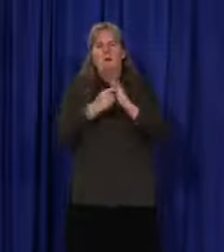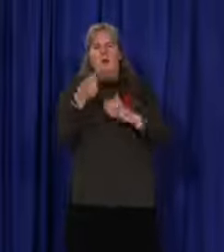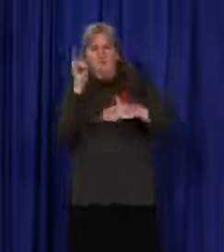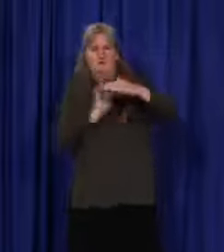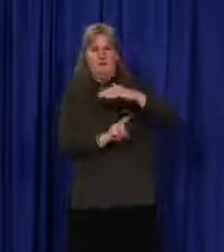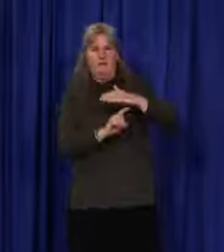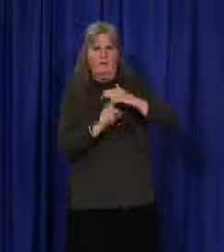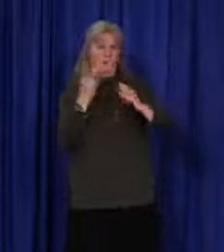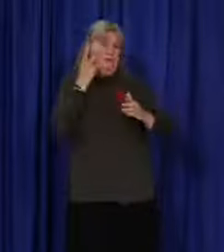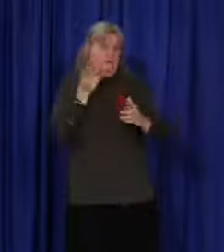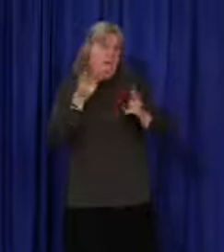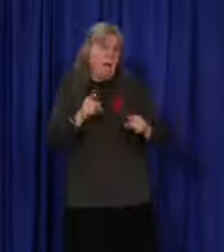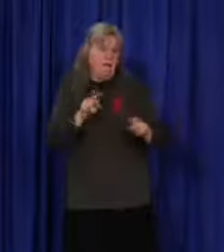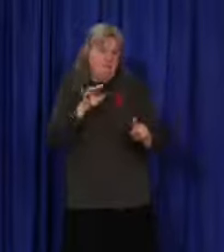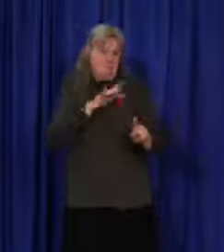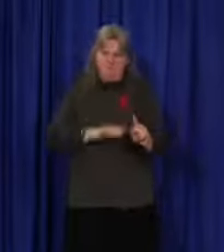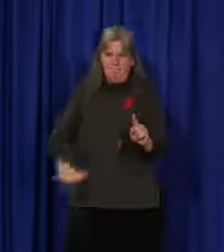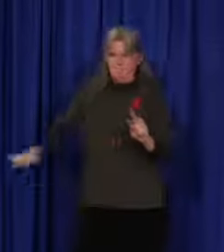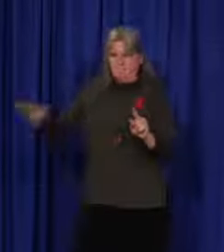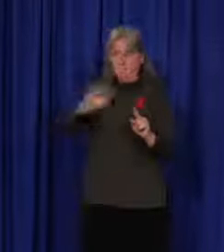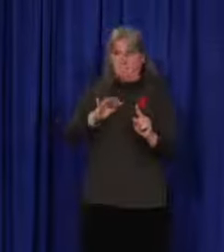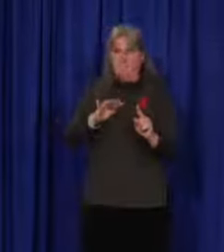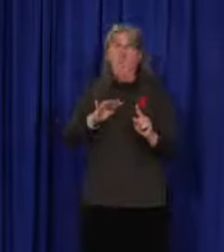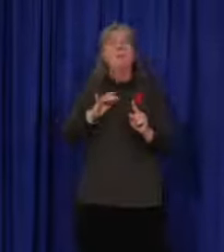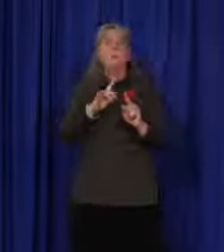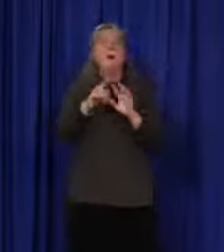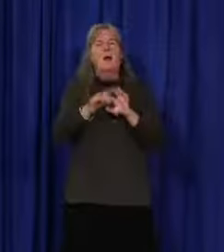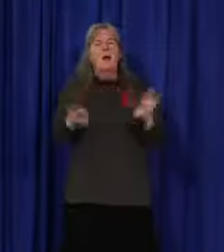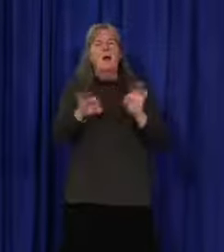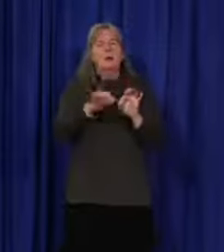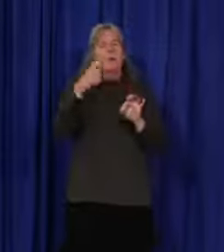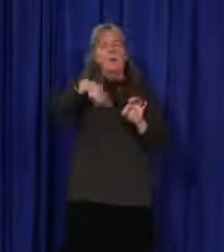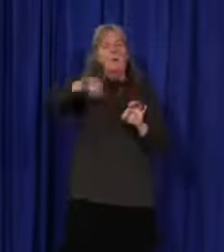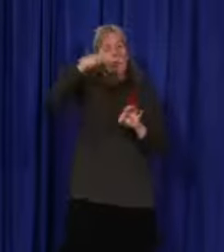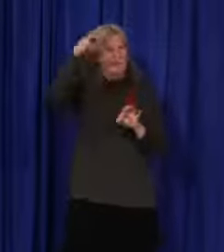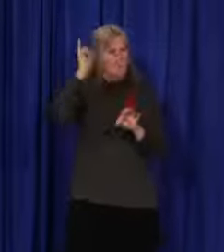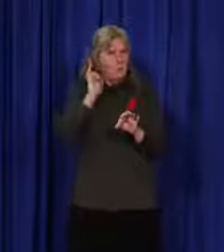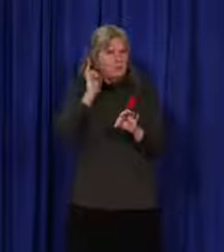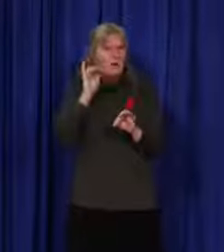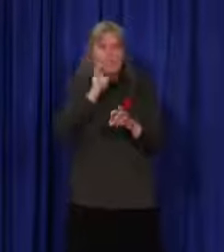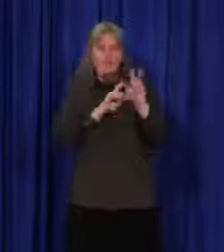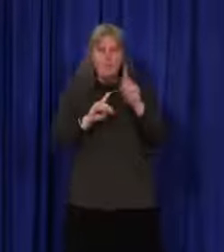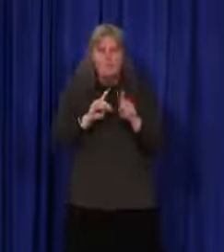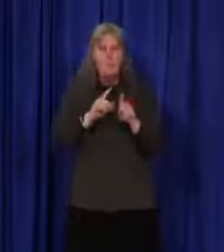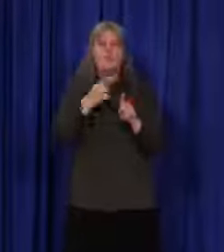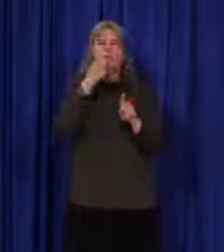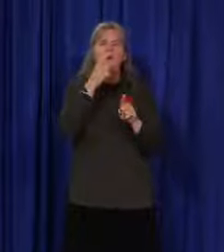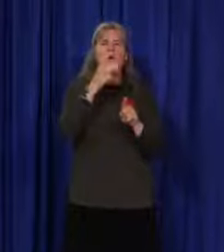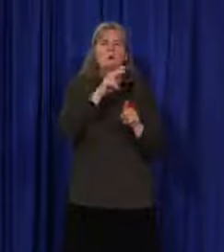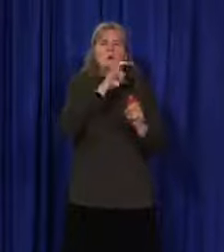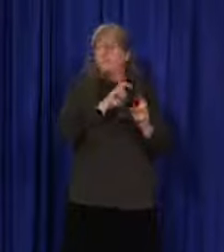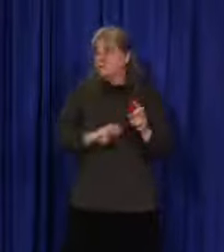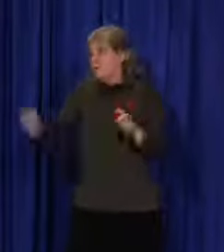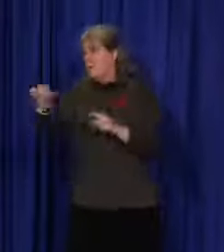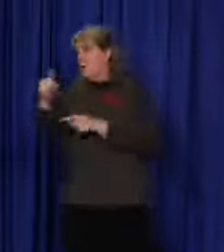that or if hosts can just have these events as long as everyone is spaced out properly?